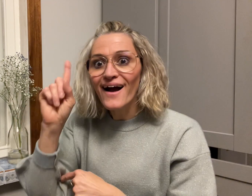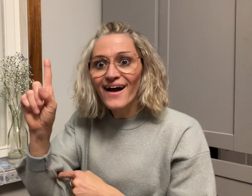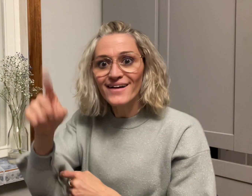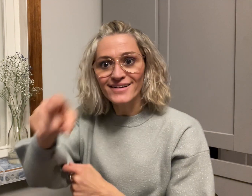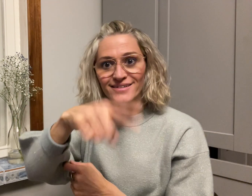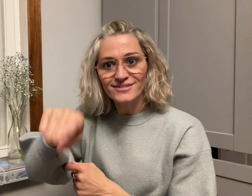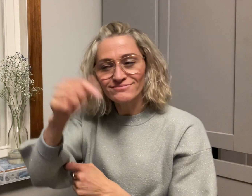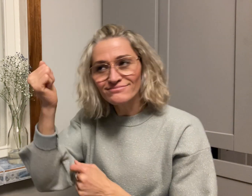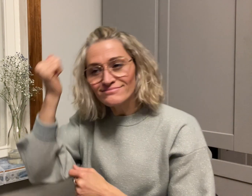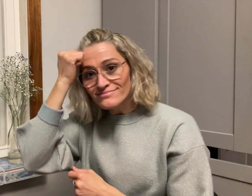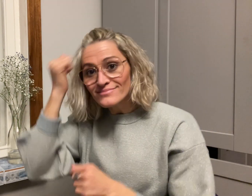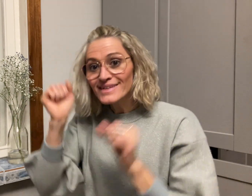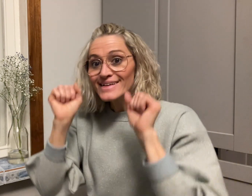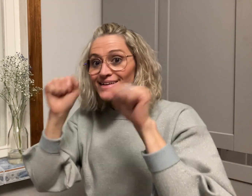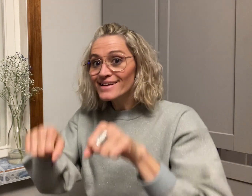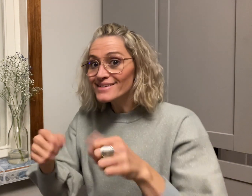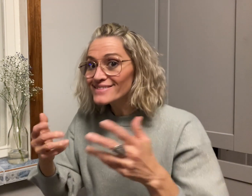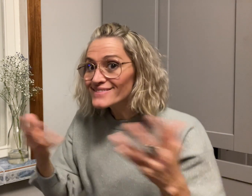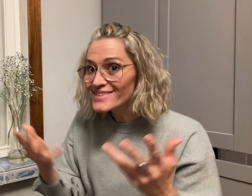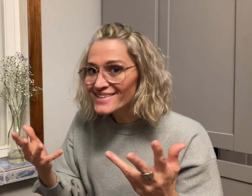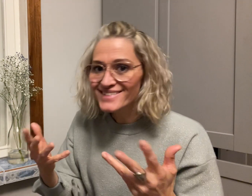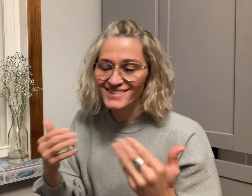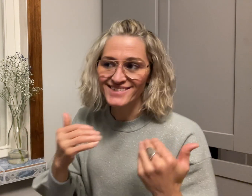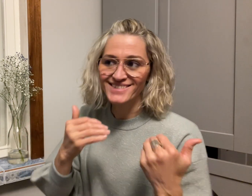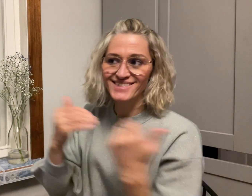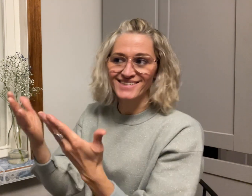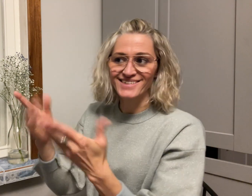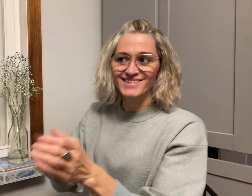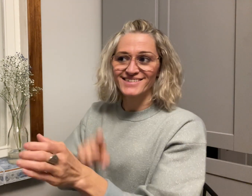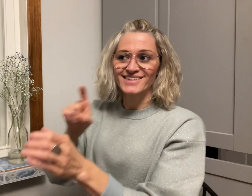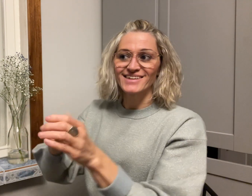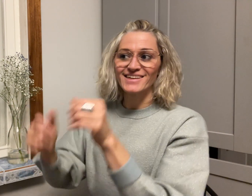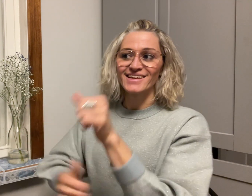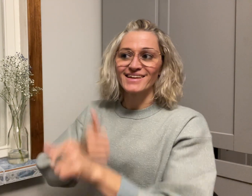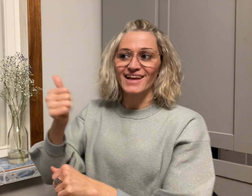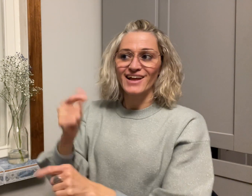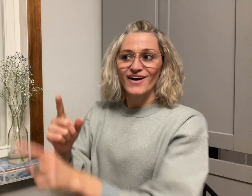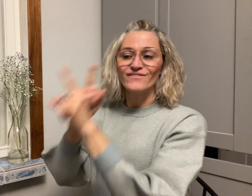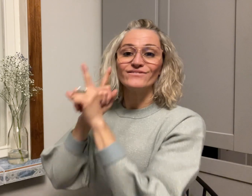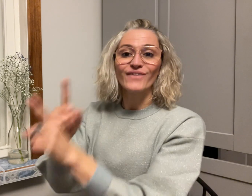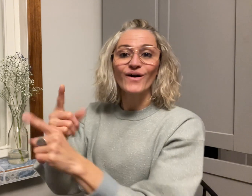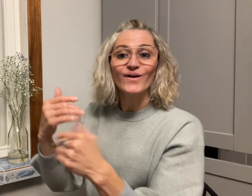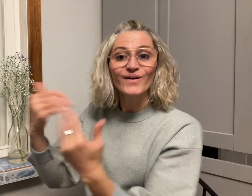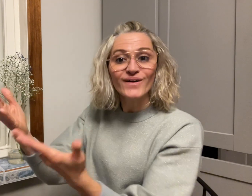Don’t forget to subscribe, like, and follow